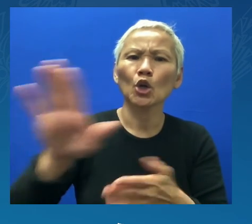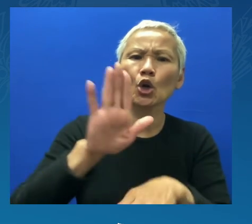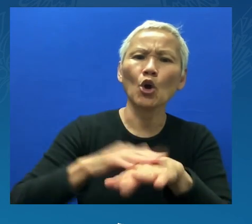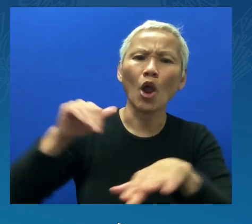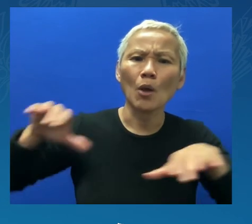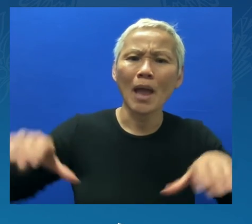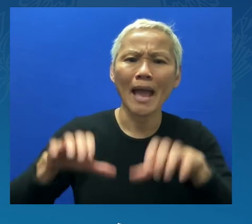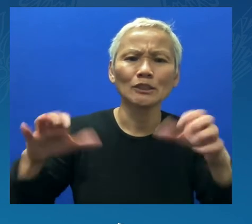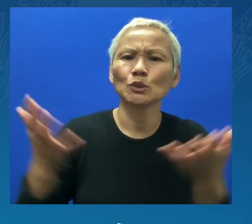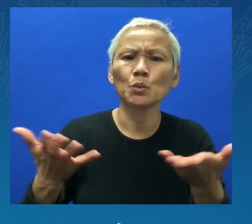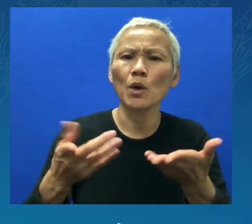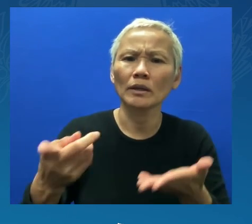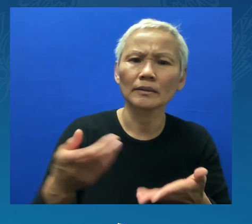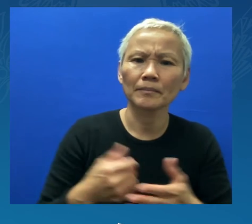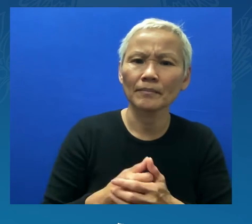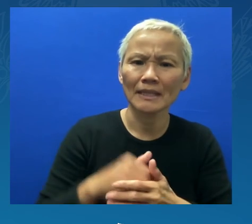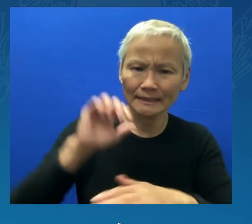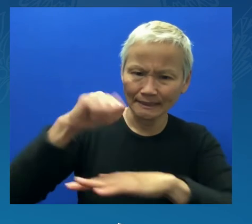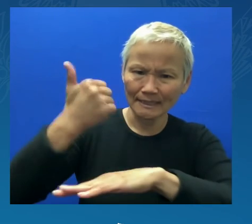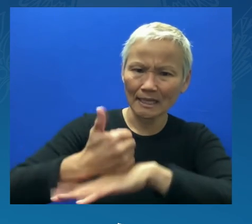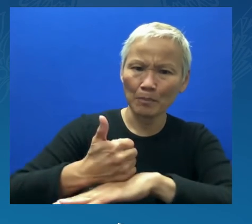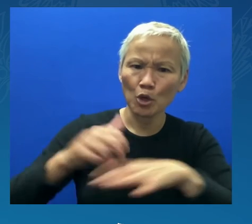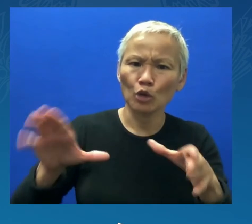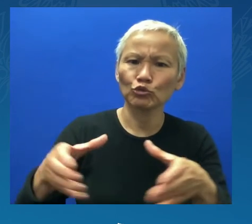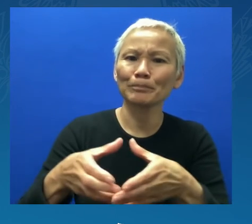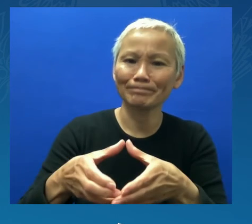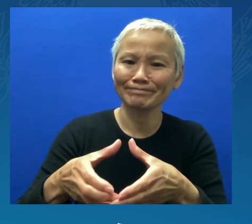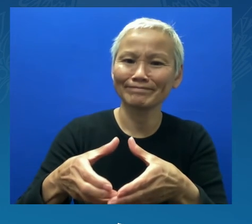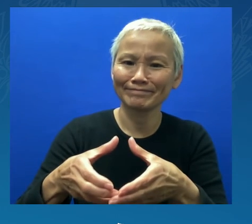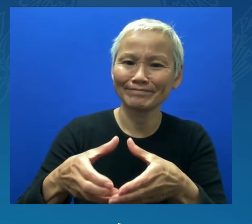Be clear about our purpose here. Be clear about this moment in time.